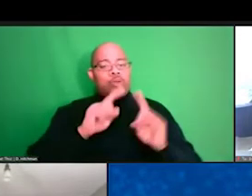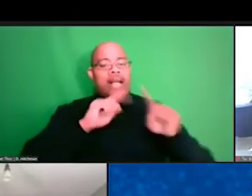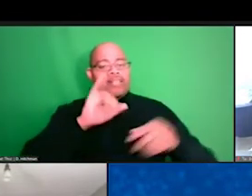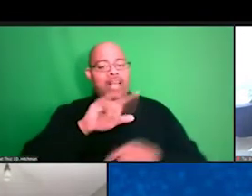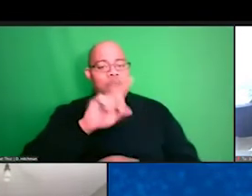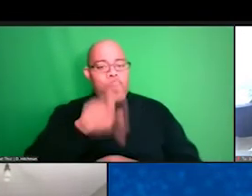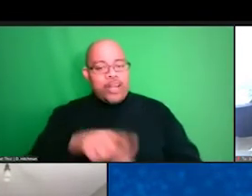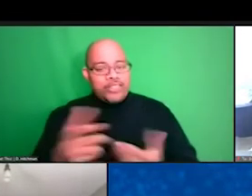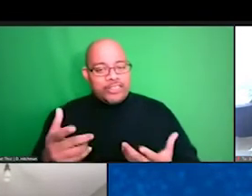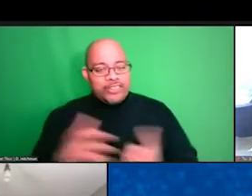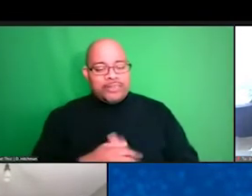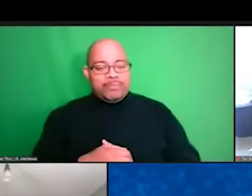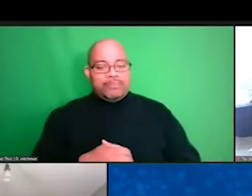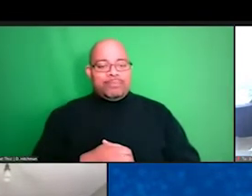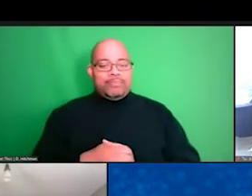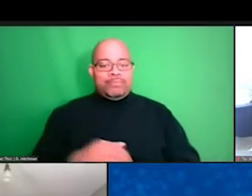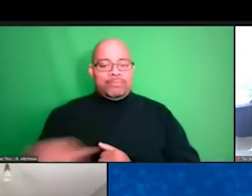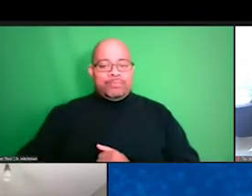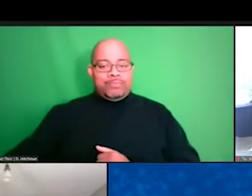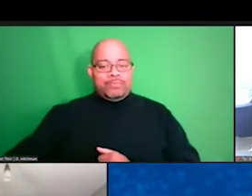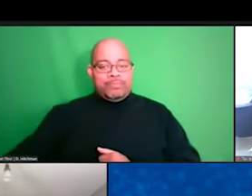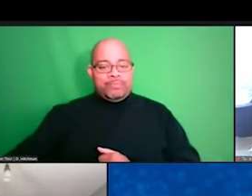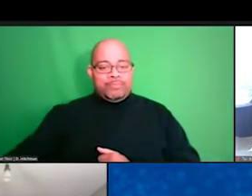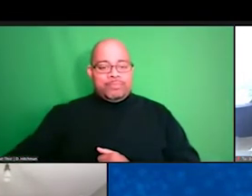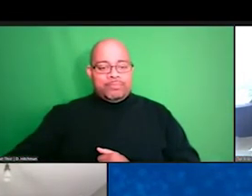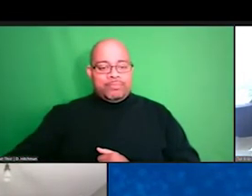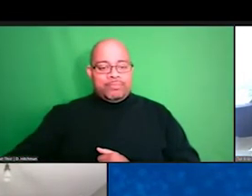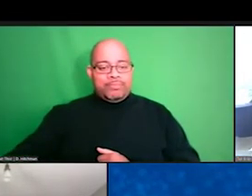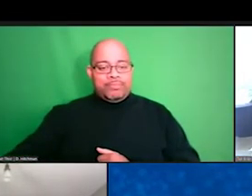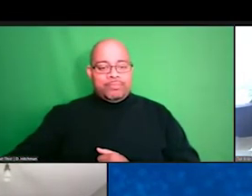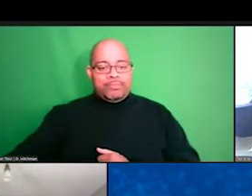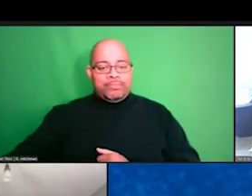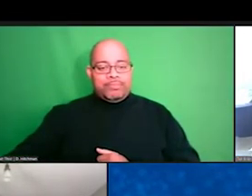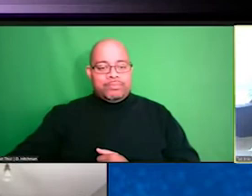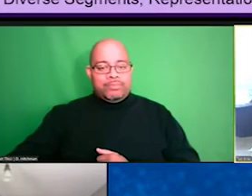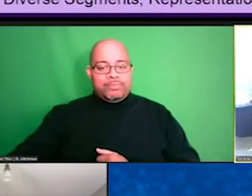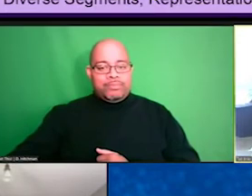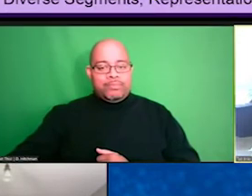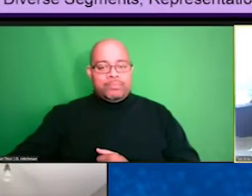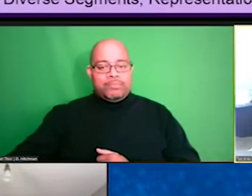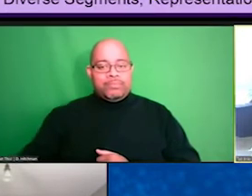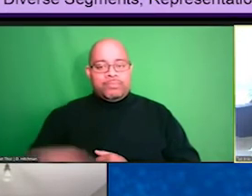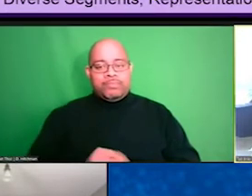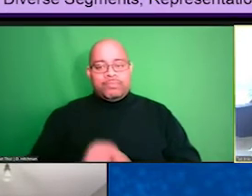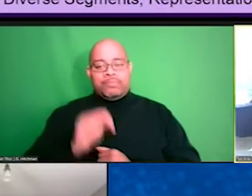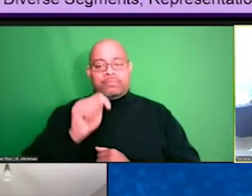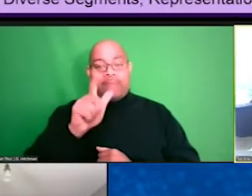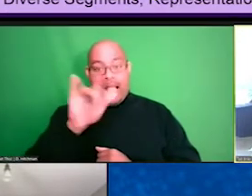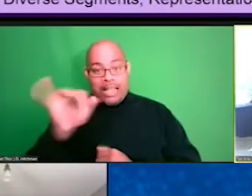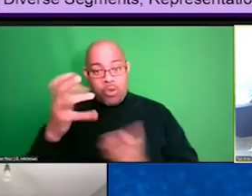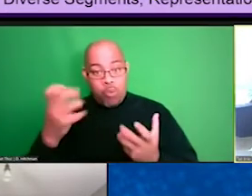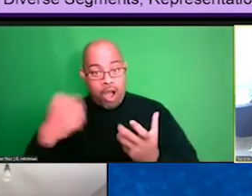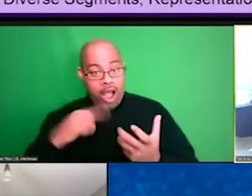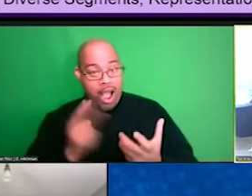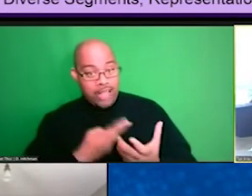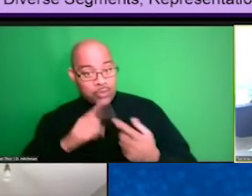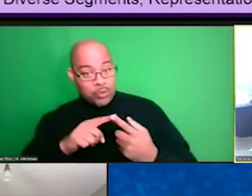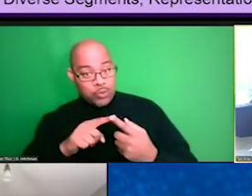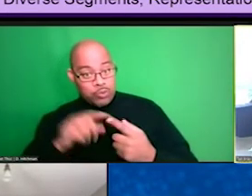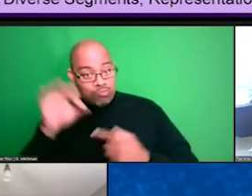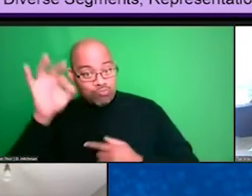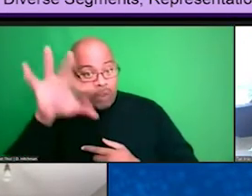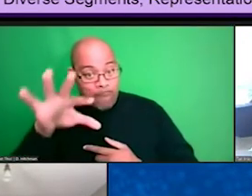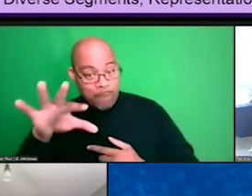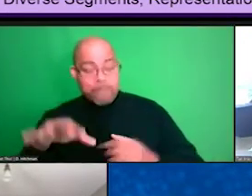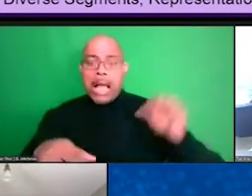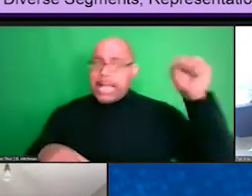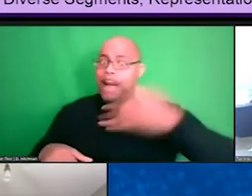Tali Bray: Would you like us to weigh in? >> KAT ZIGMONT: Yes, please do.